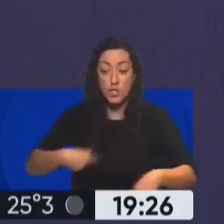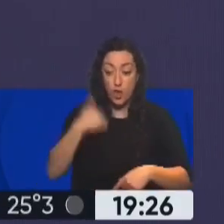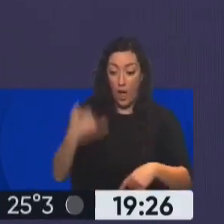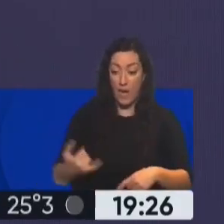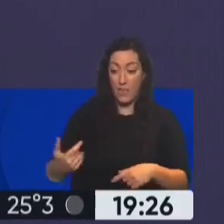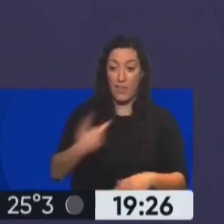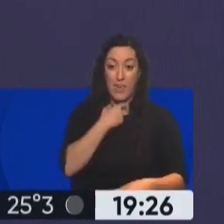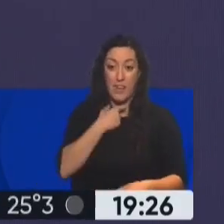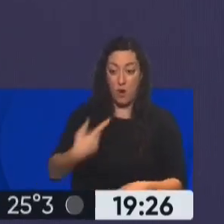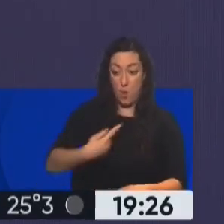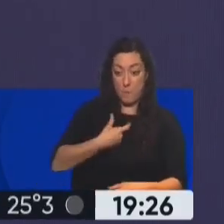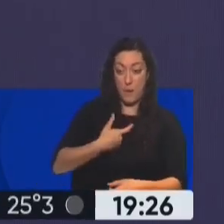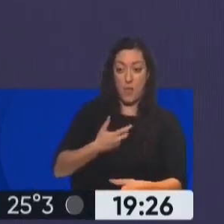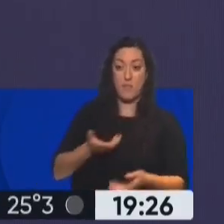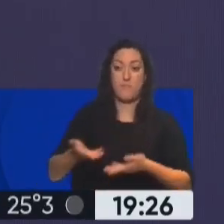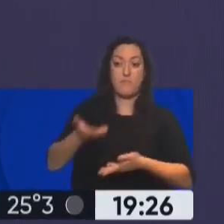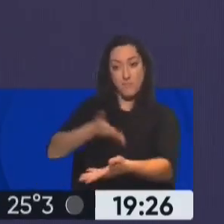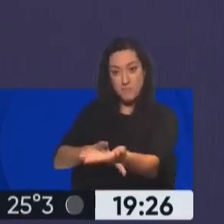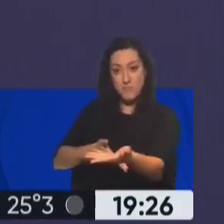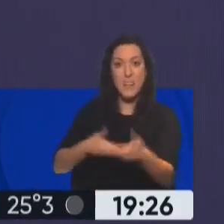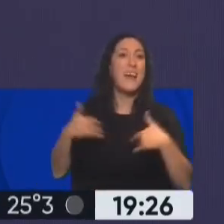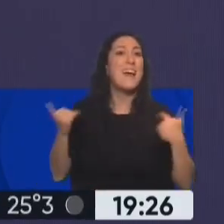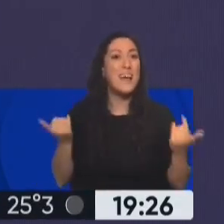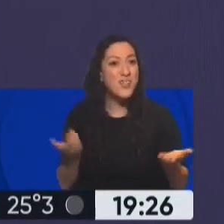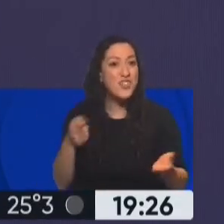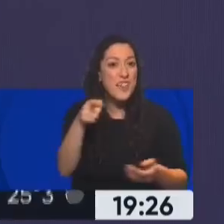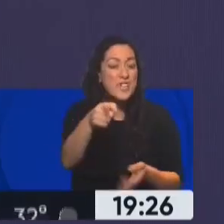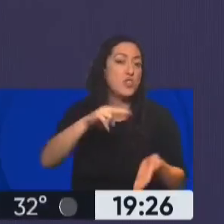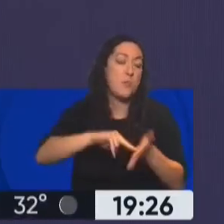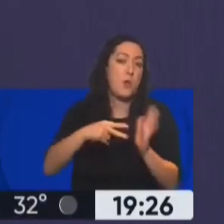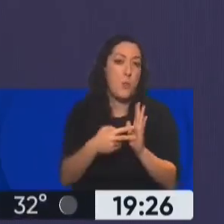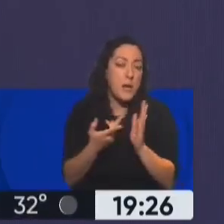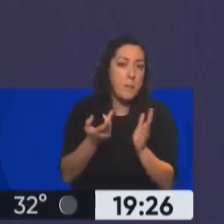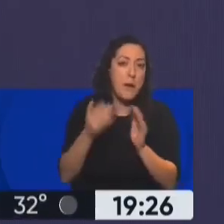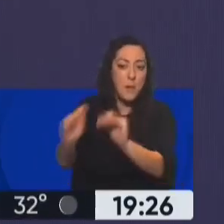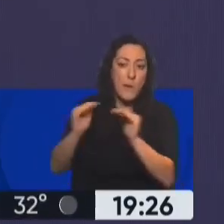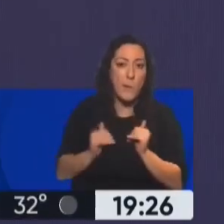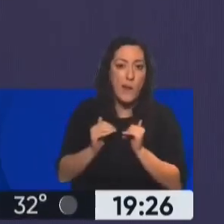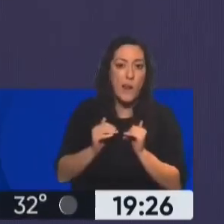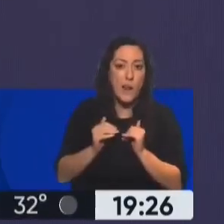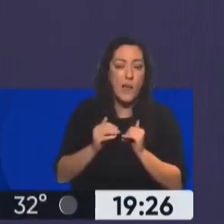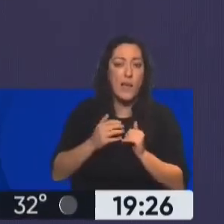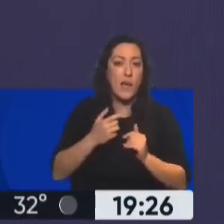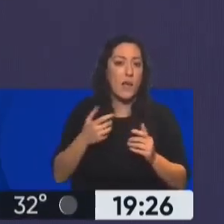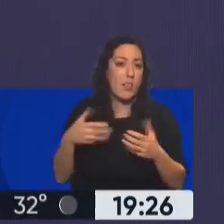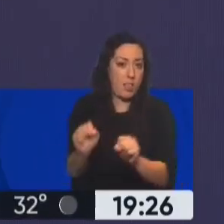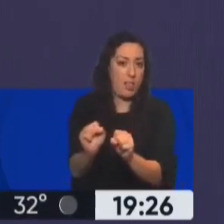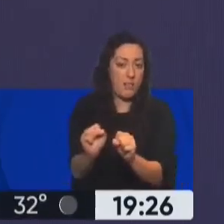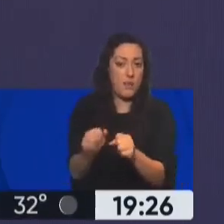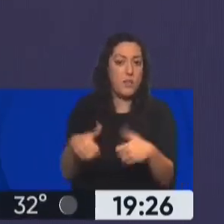Which obviously raises a huge problem that causes a lot of transactions to be lost,